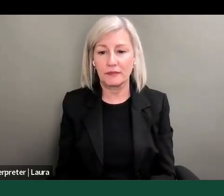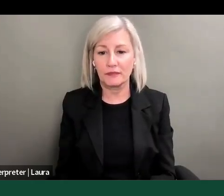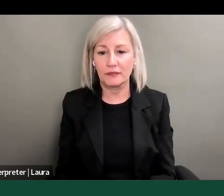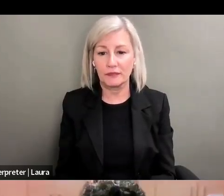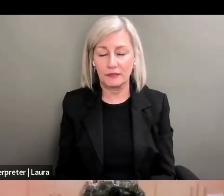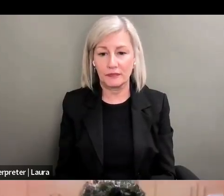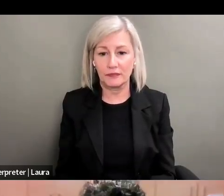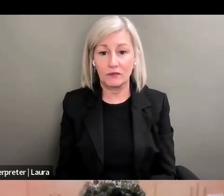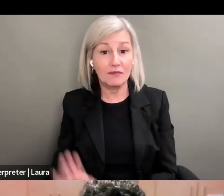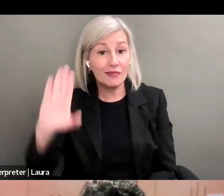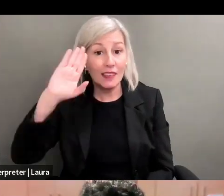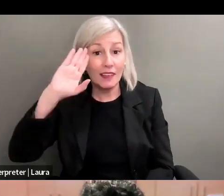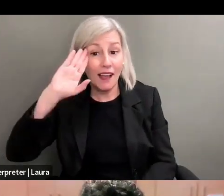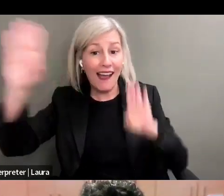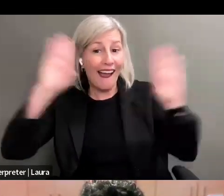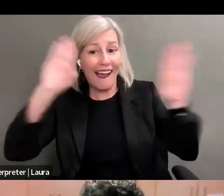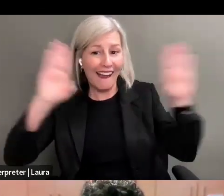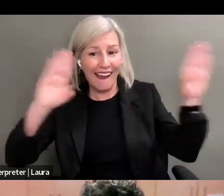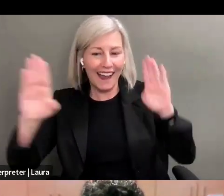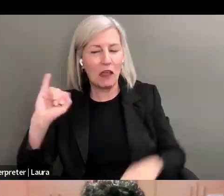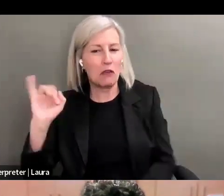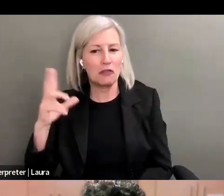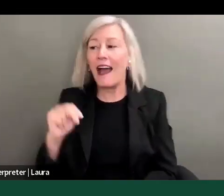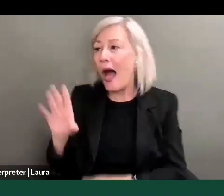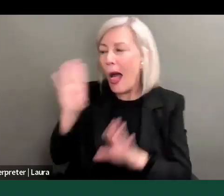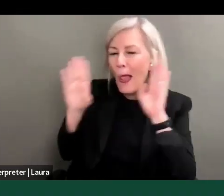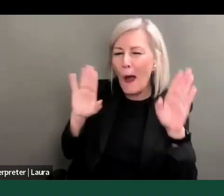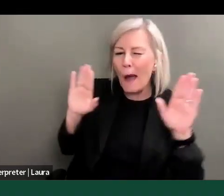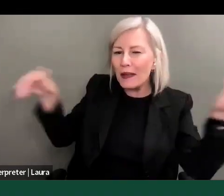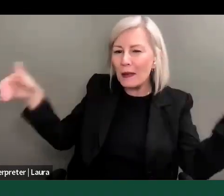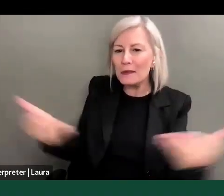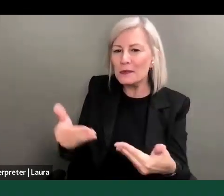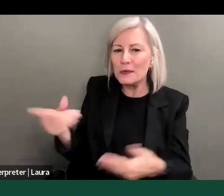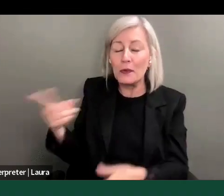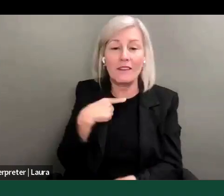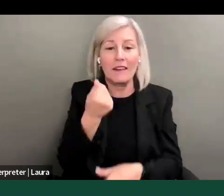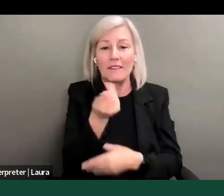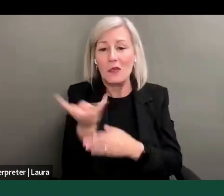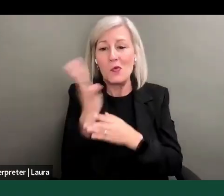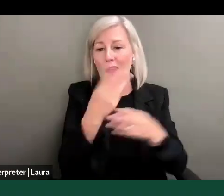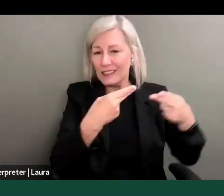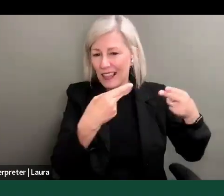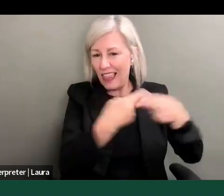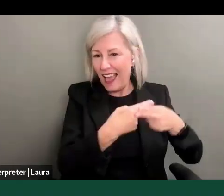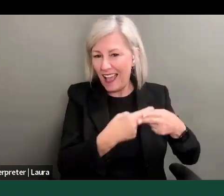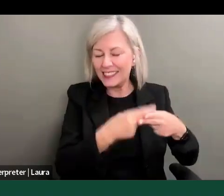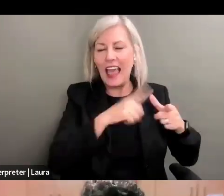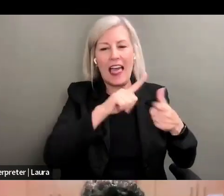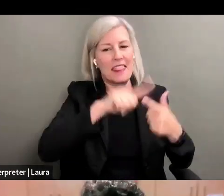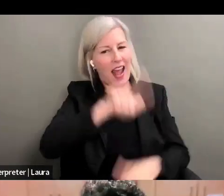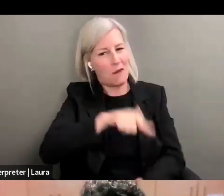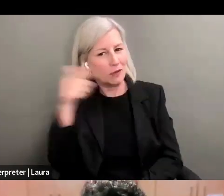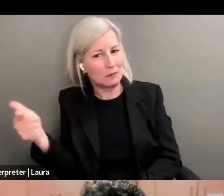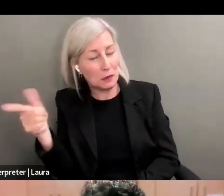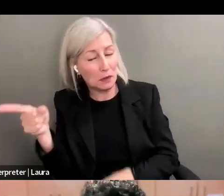Hi there. Hey Jordan. I'm just going to introduce you. I've got a couple slides and then I'm turning it over. Great Thanks Lynn